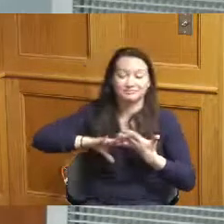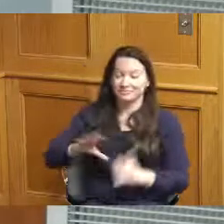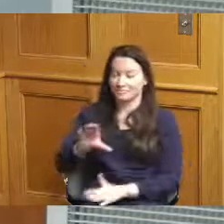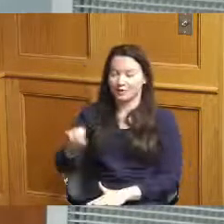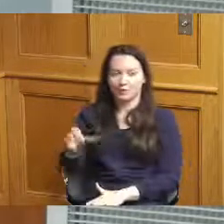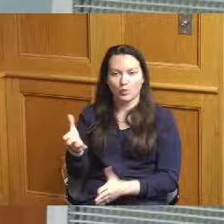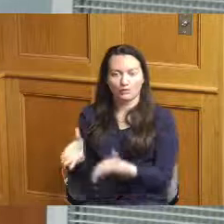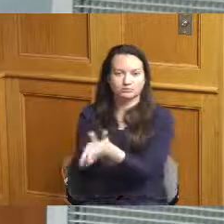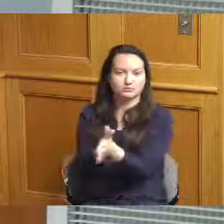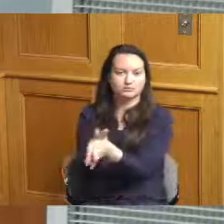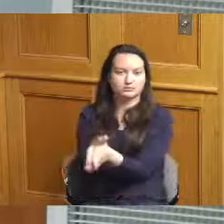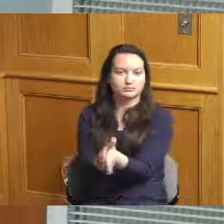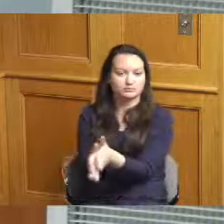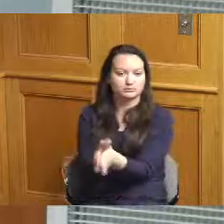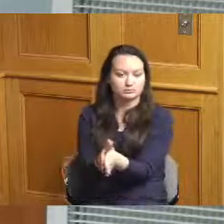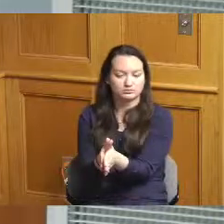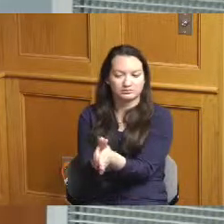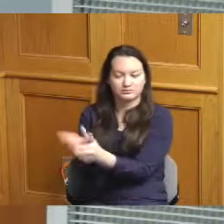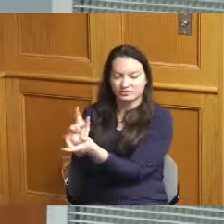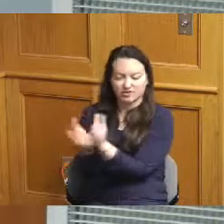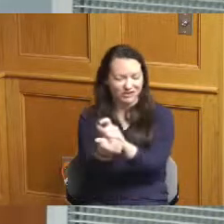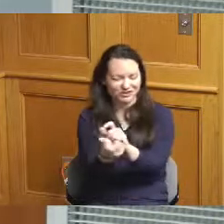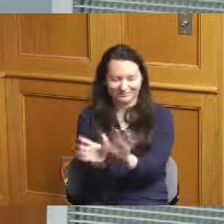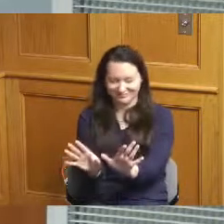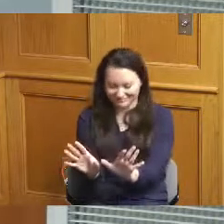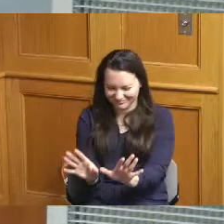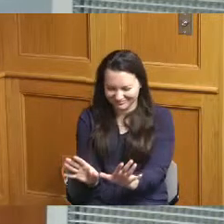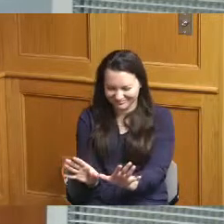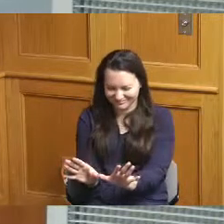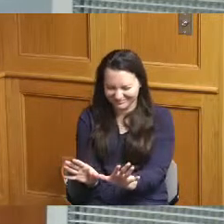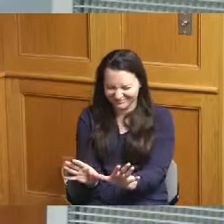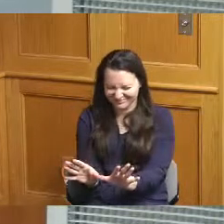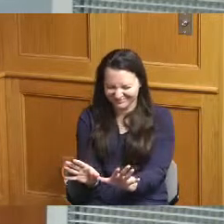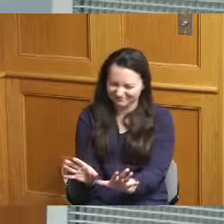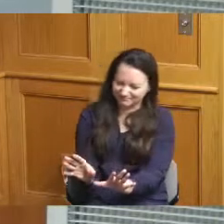want to incentivize and when they change that then it makes a different equation